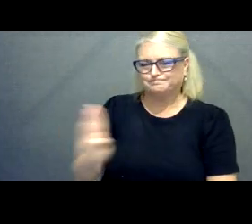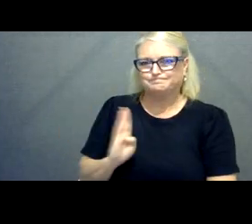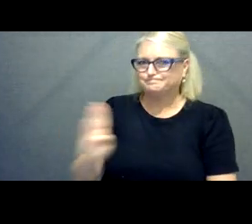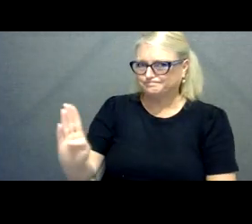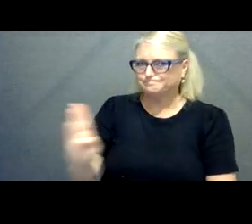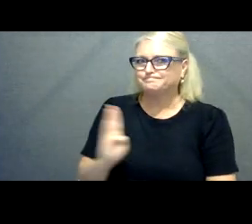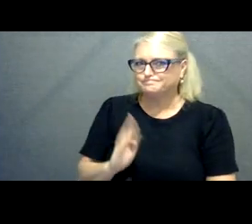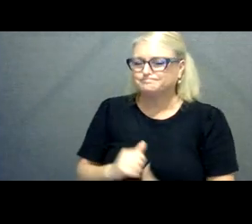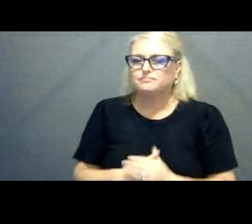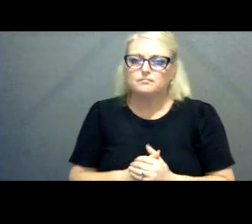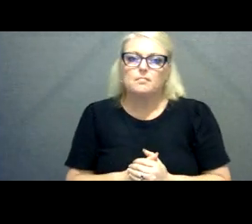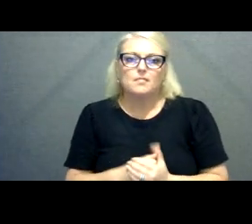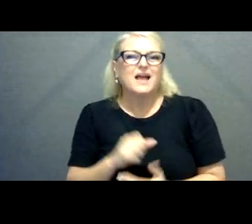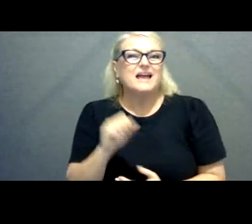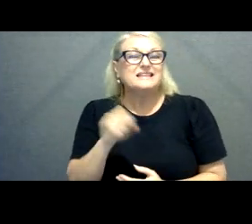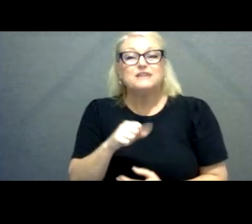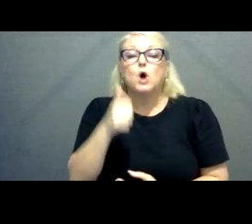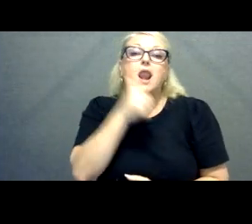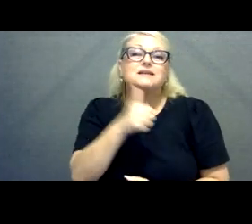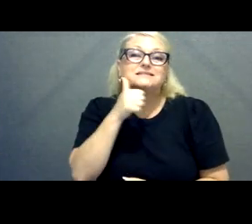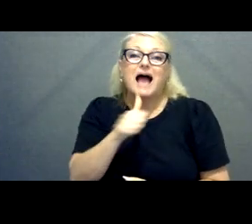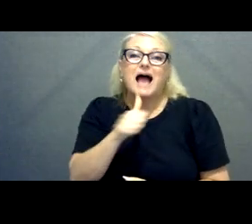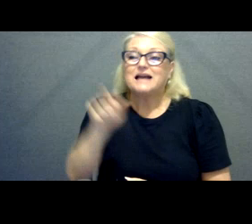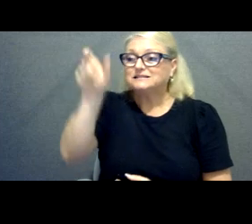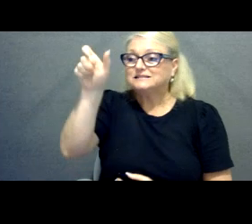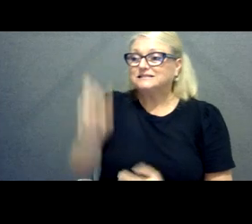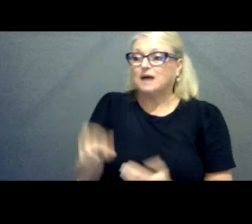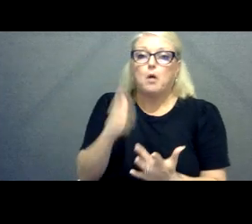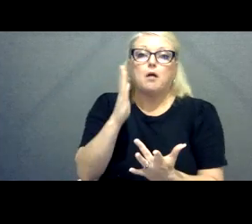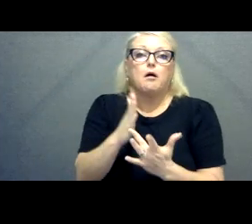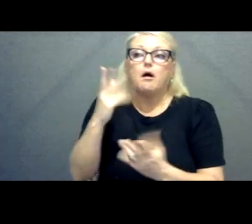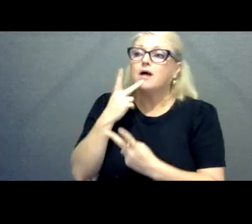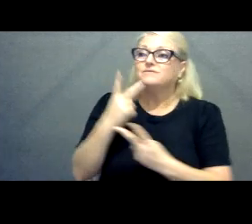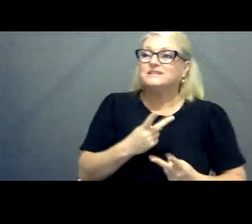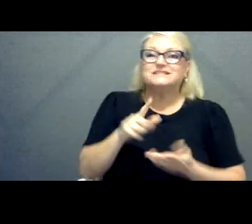someone in their office for example who might need a little bit of help to communicate with